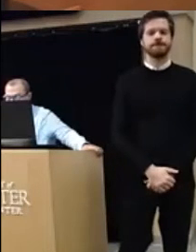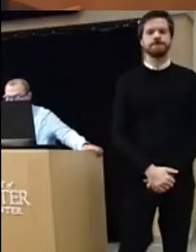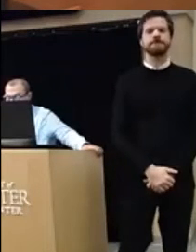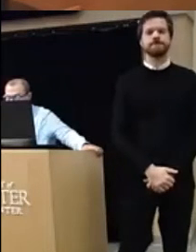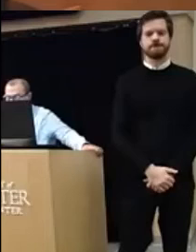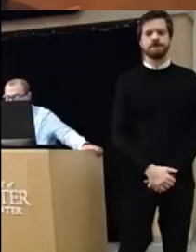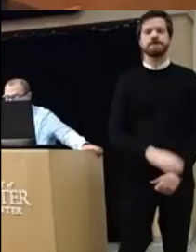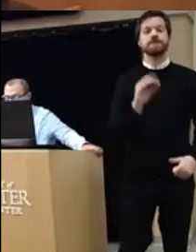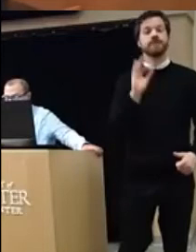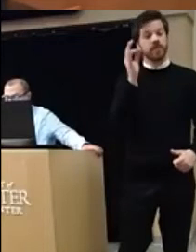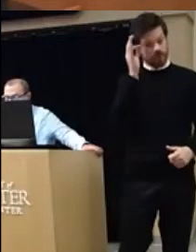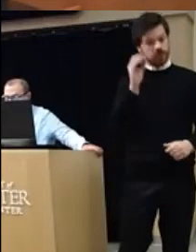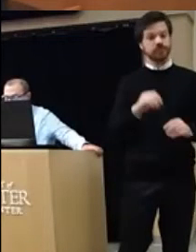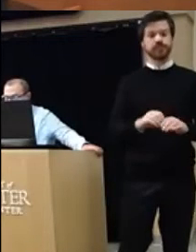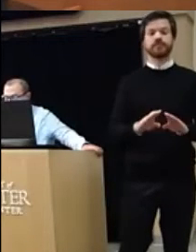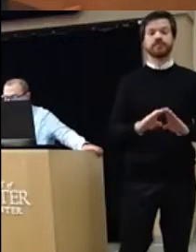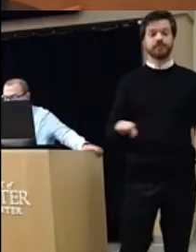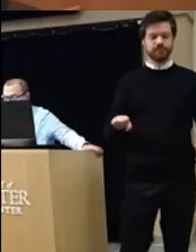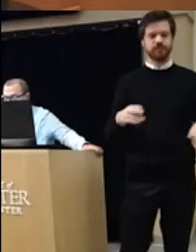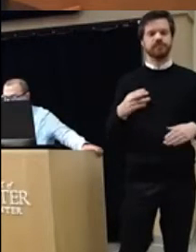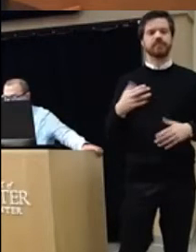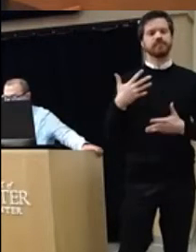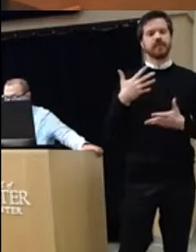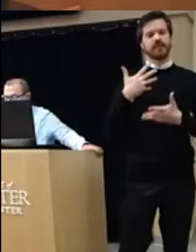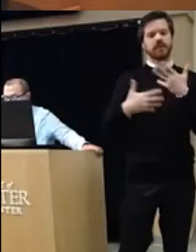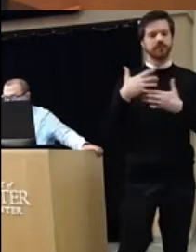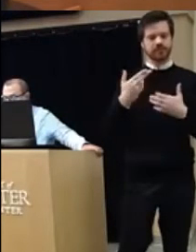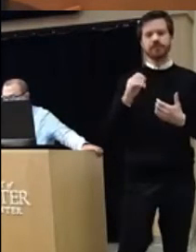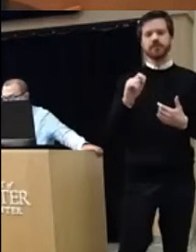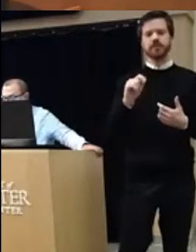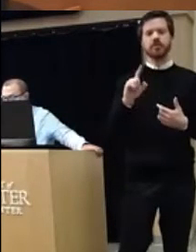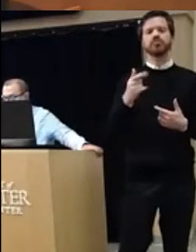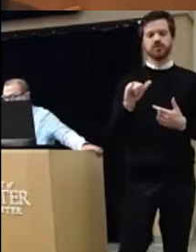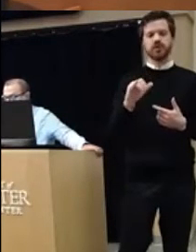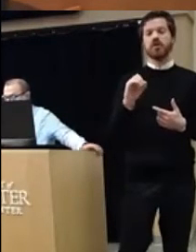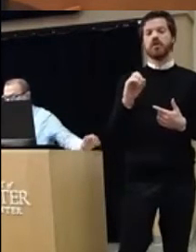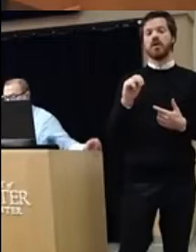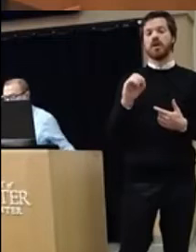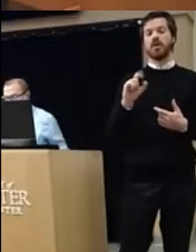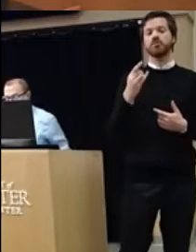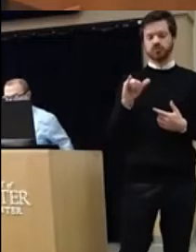and fellowship in pediatric Hematology Oncology from the John's Hopkins hospital and National